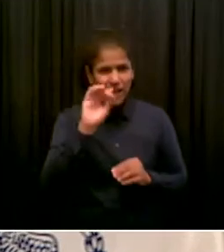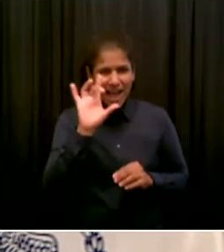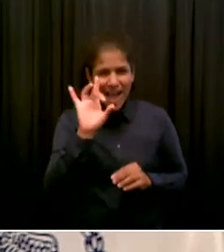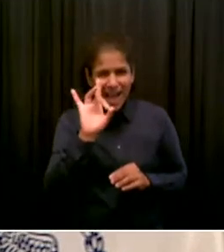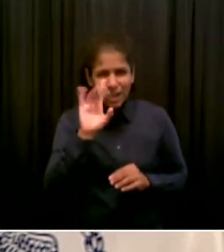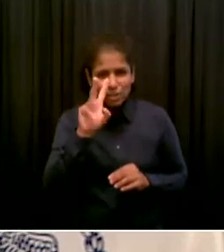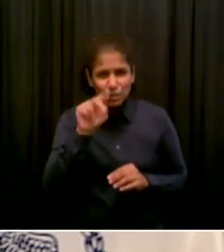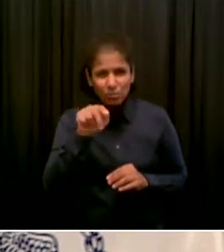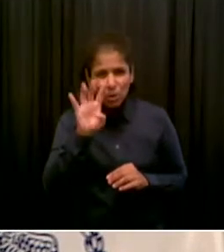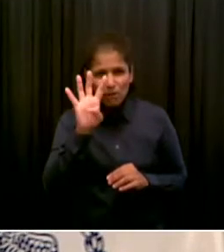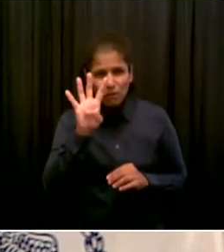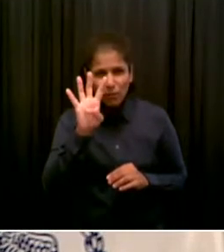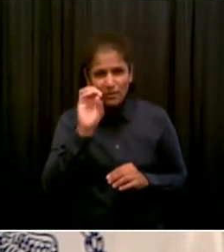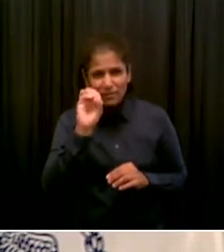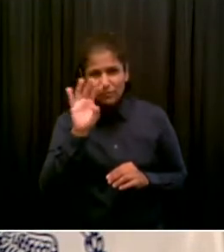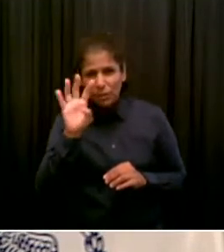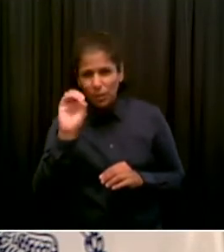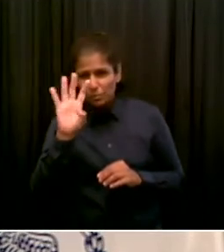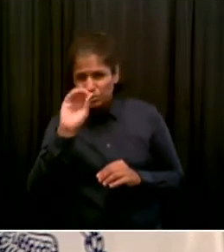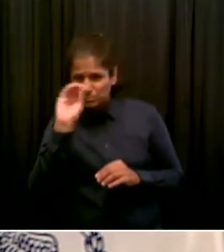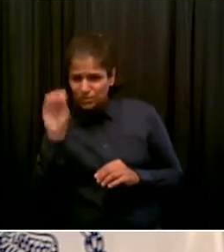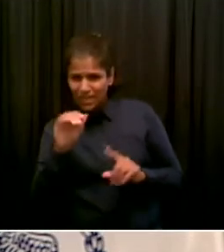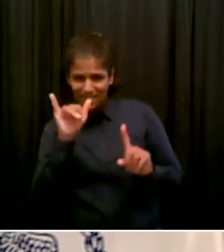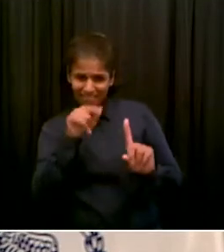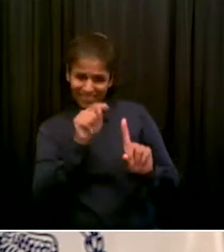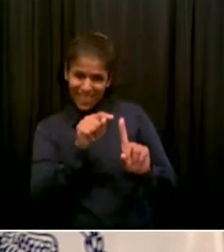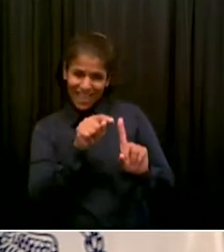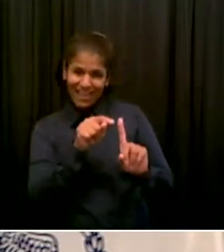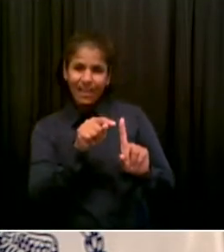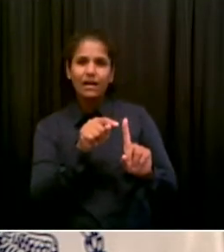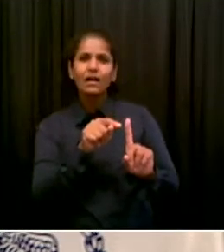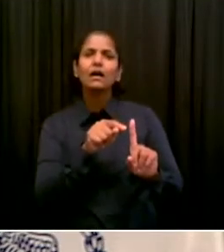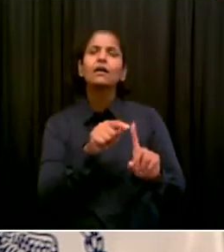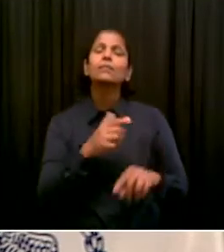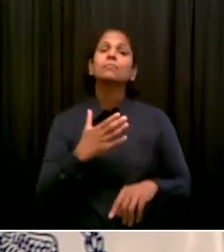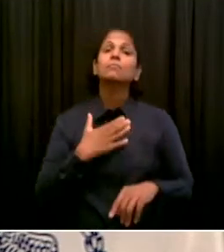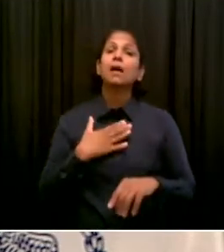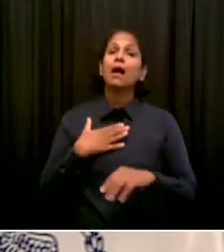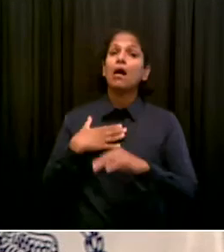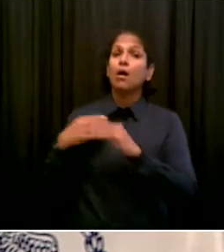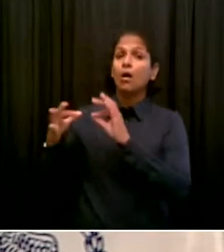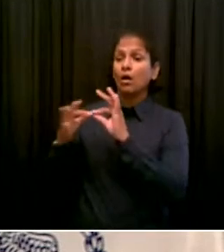AS I UNDERSTAND IT, THE INITIAL